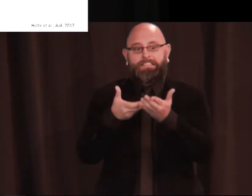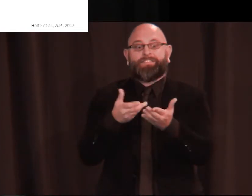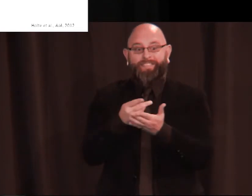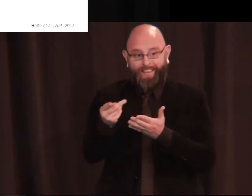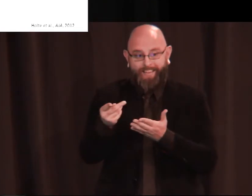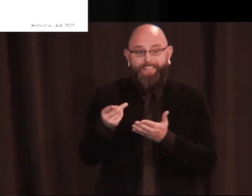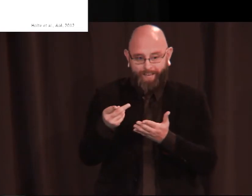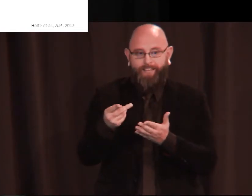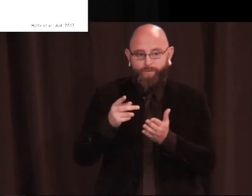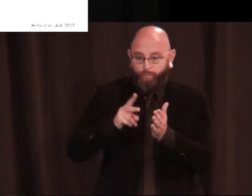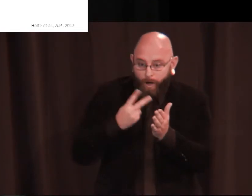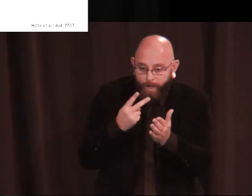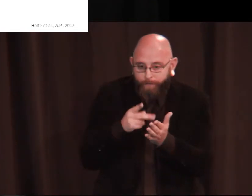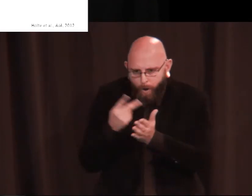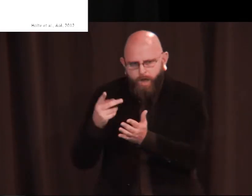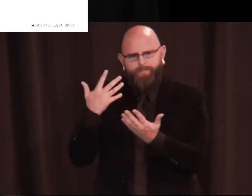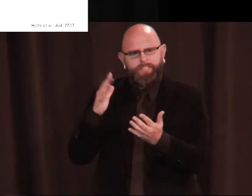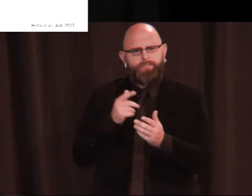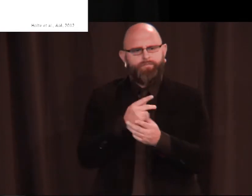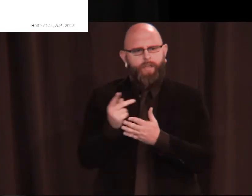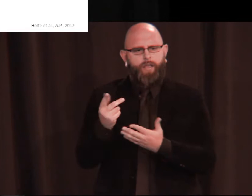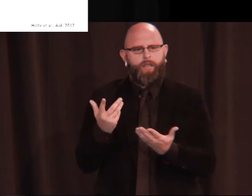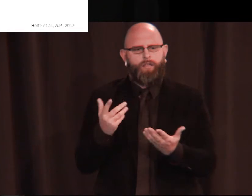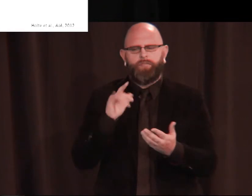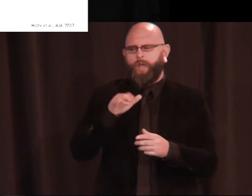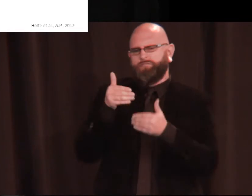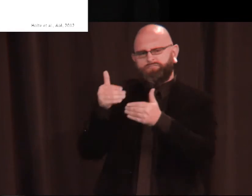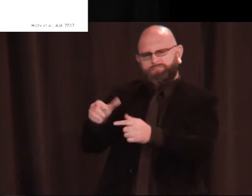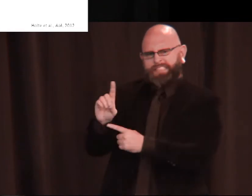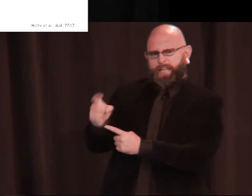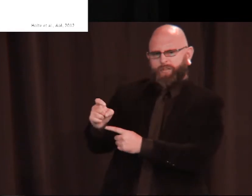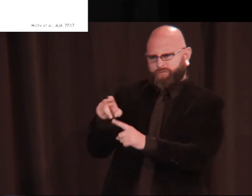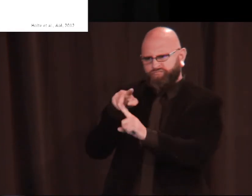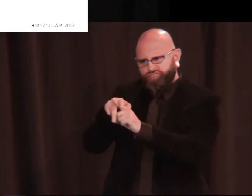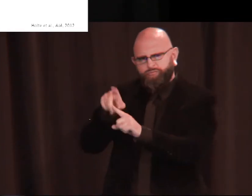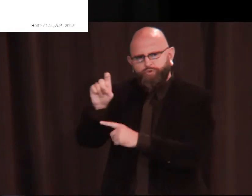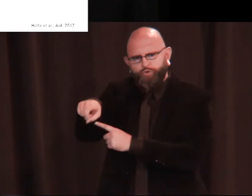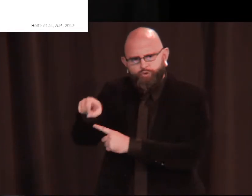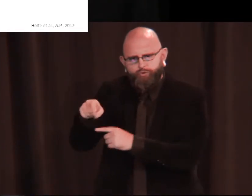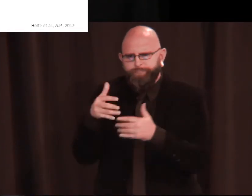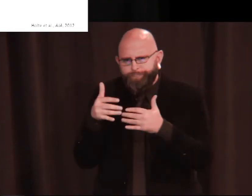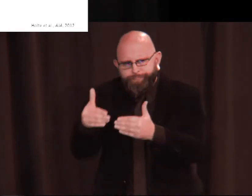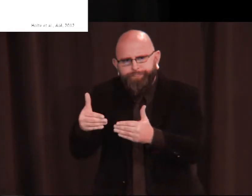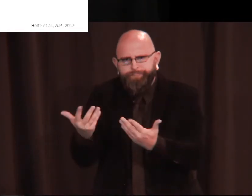they should go on and get a diagnostic hearing test.